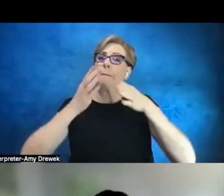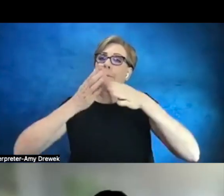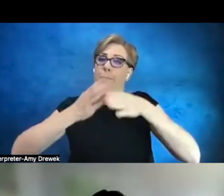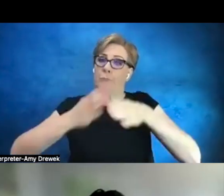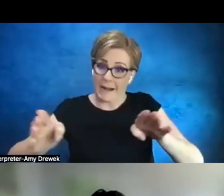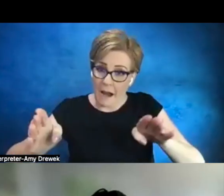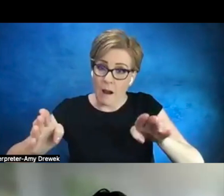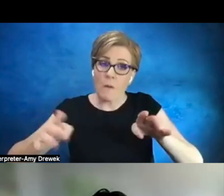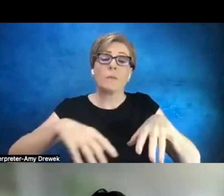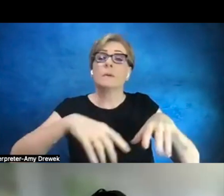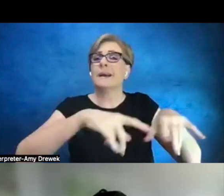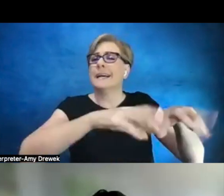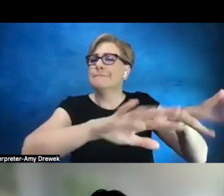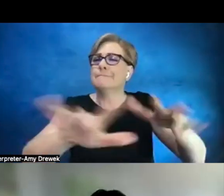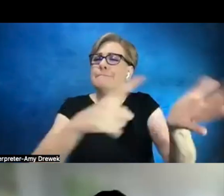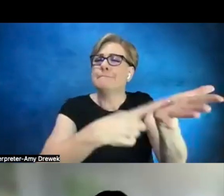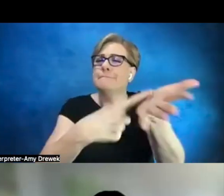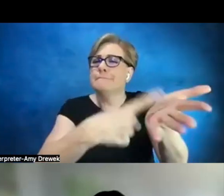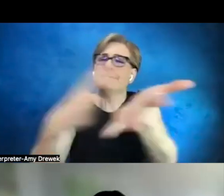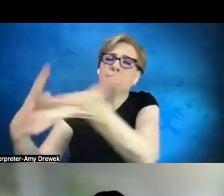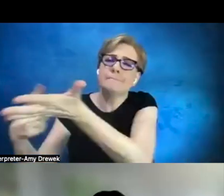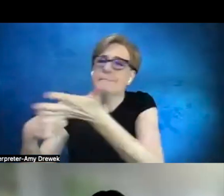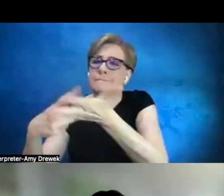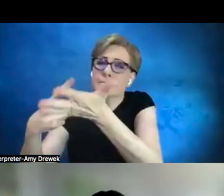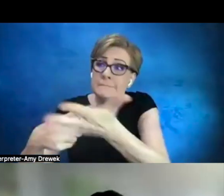any questions you have as you kind of figure out what this event can look